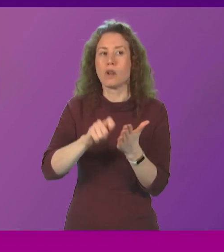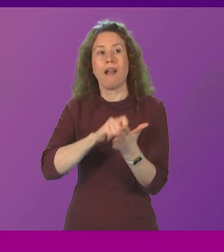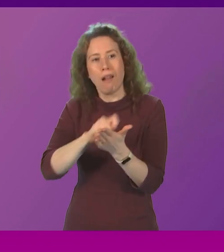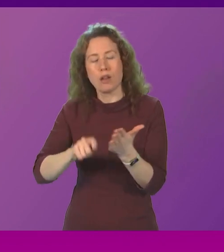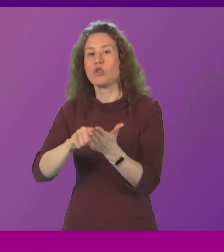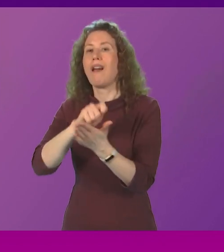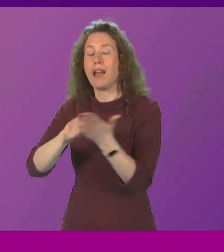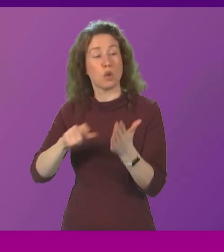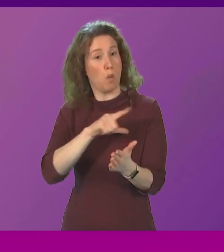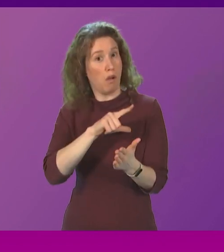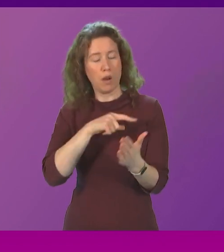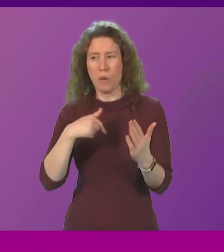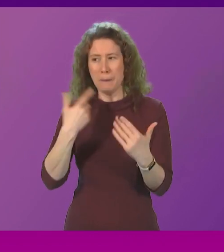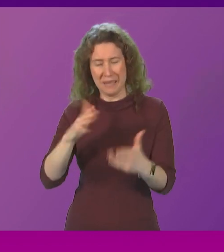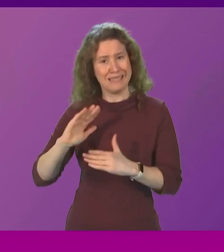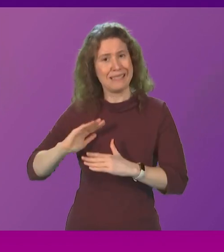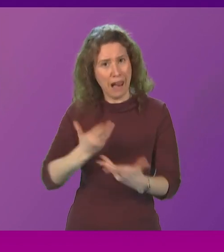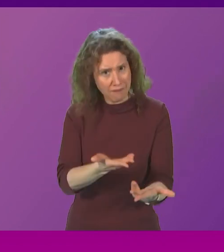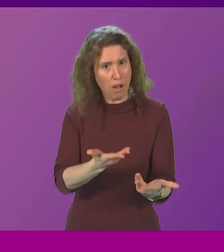They have done that because we deliver for the economy.